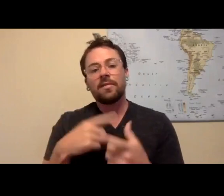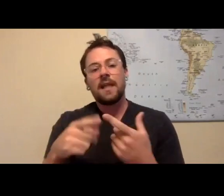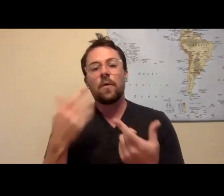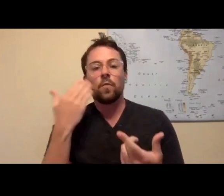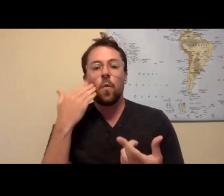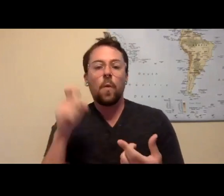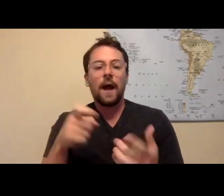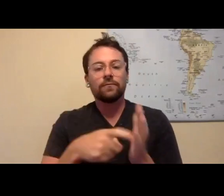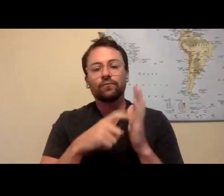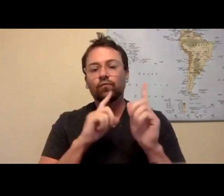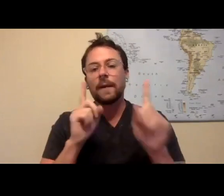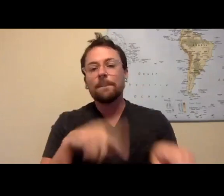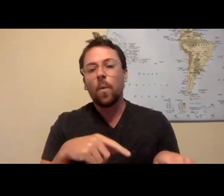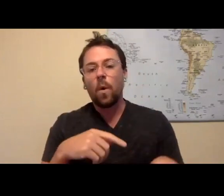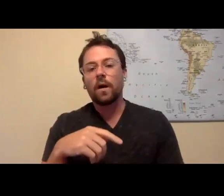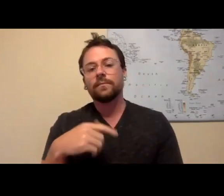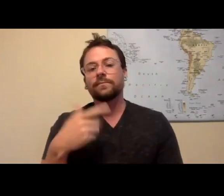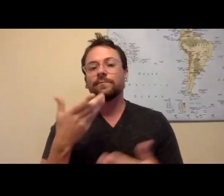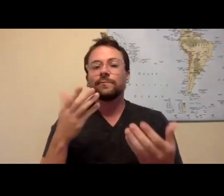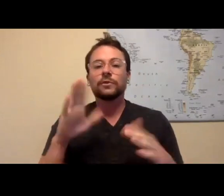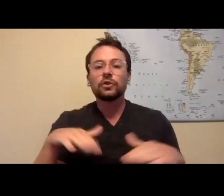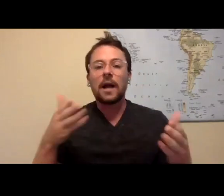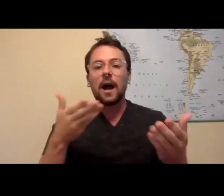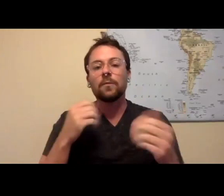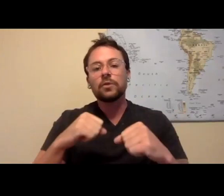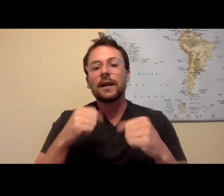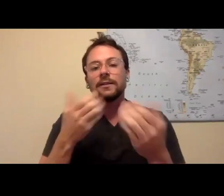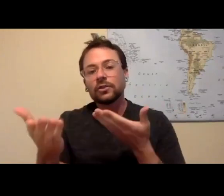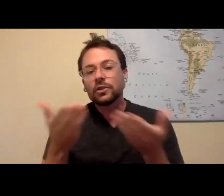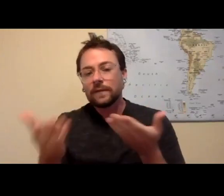> Yeah, and it depends on why they feel unsafe.